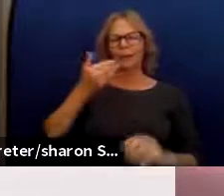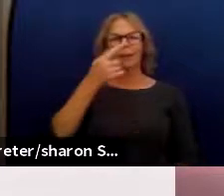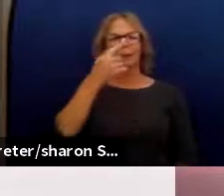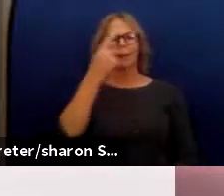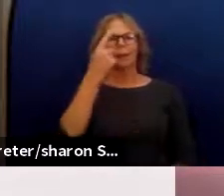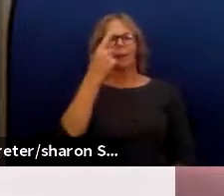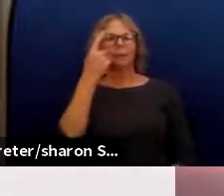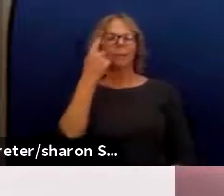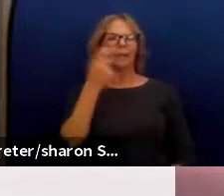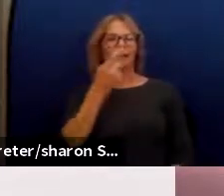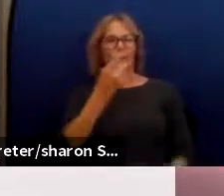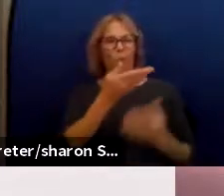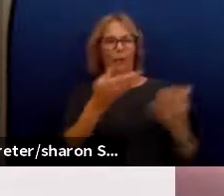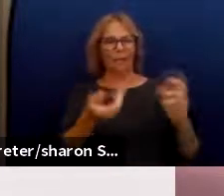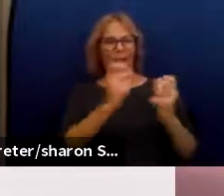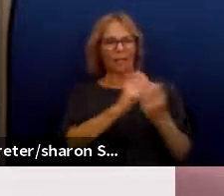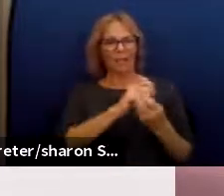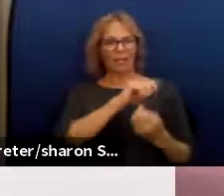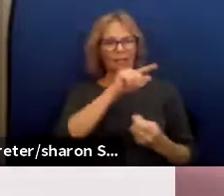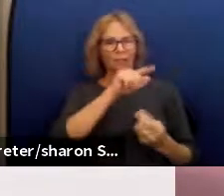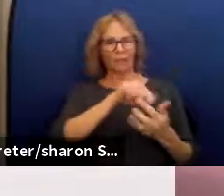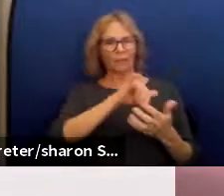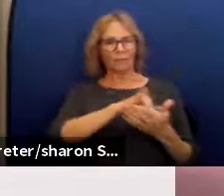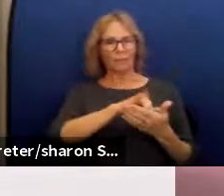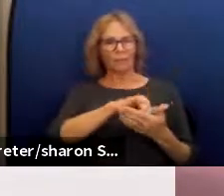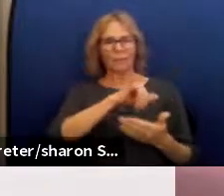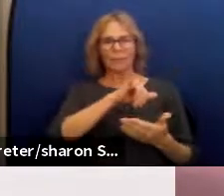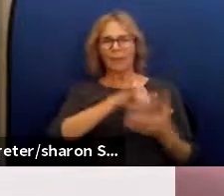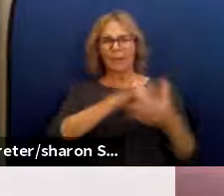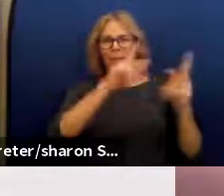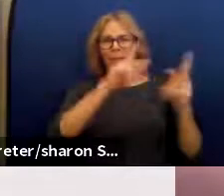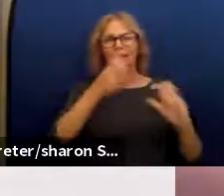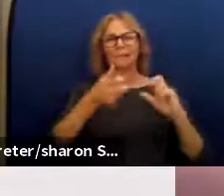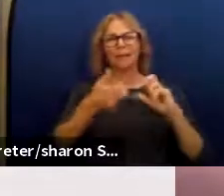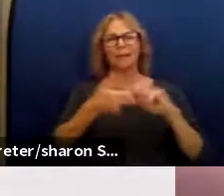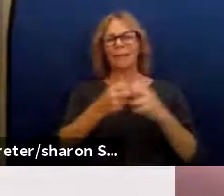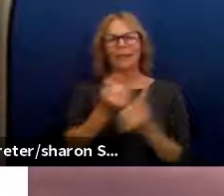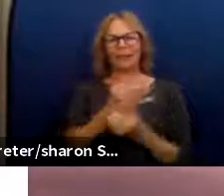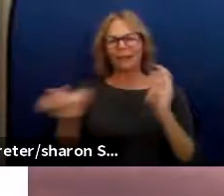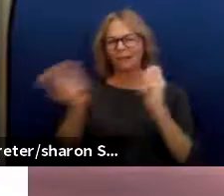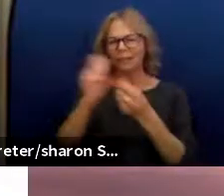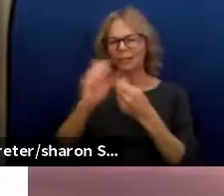someone changes doesn't mean the rest of those things change because they're all independent. Okay, so all these things on